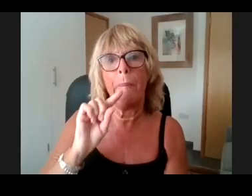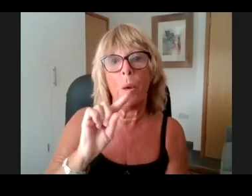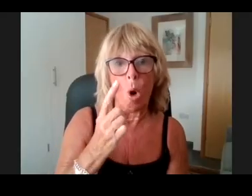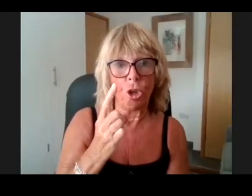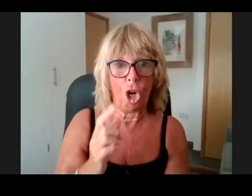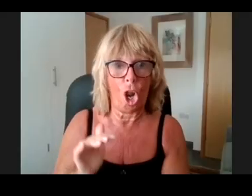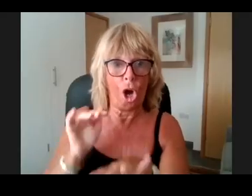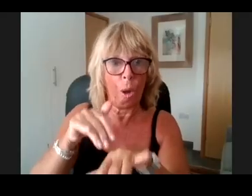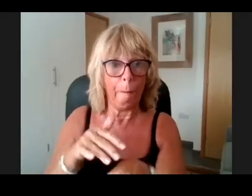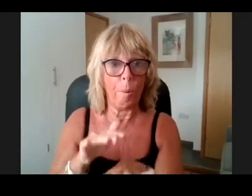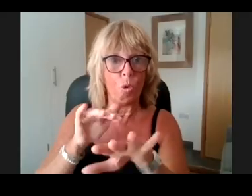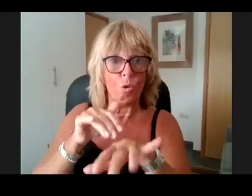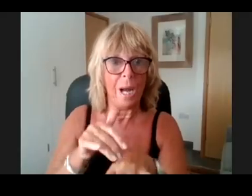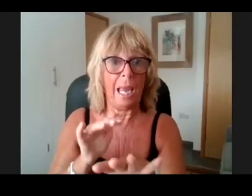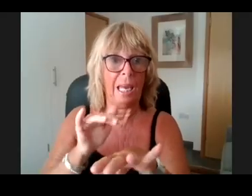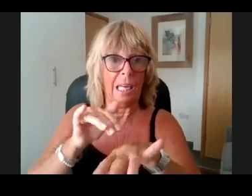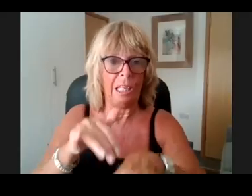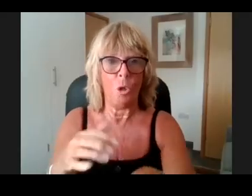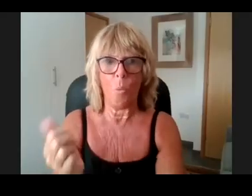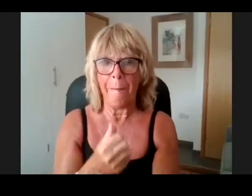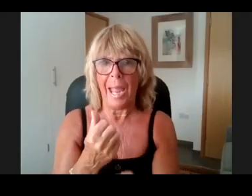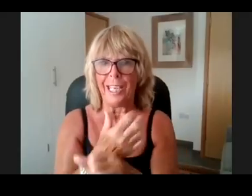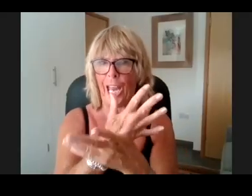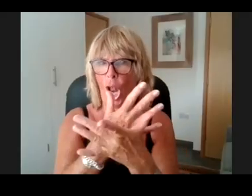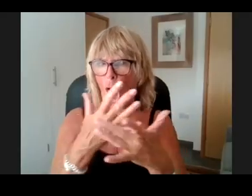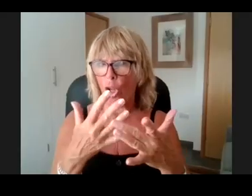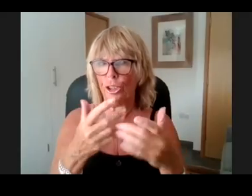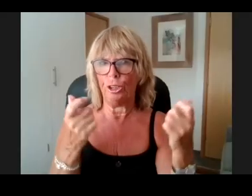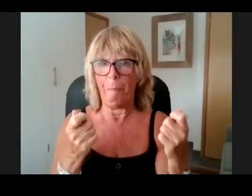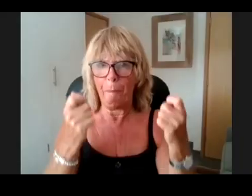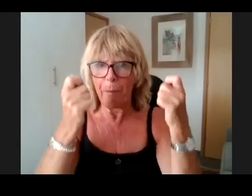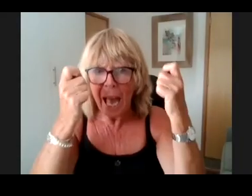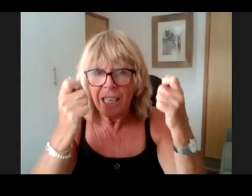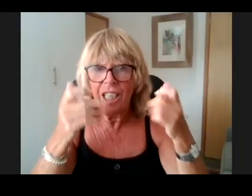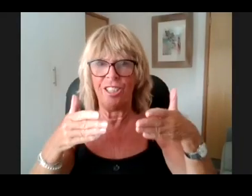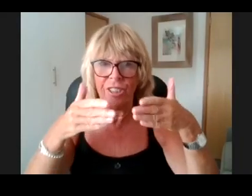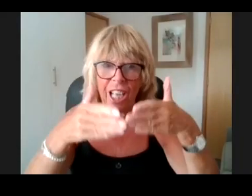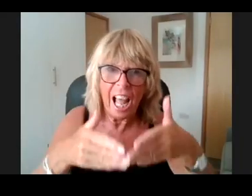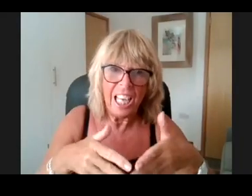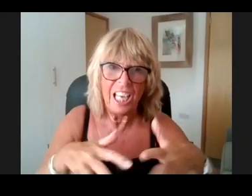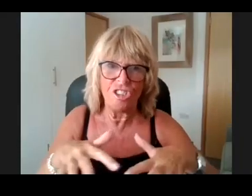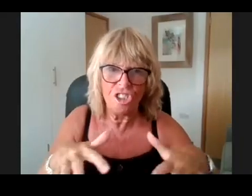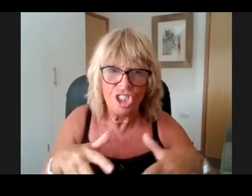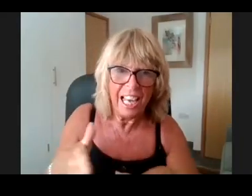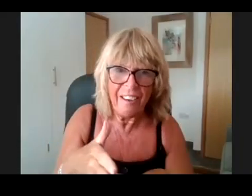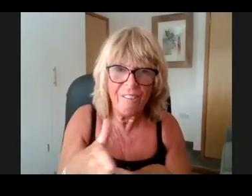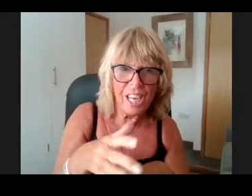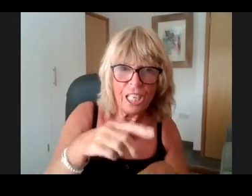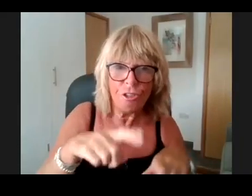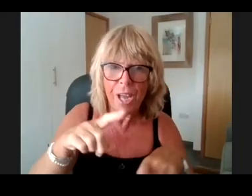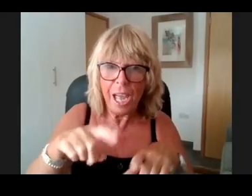for busy making lots of constructions a galleon jellyfish and we'll also be